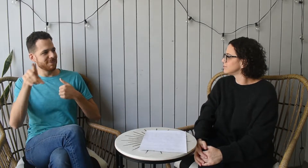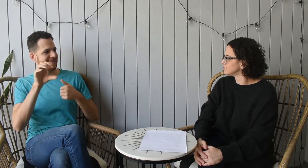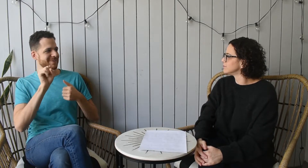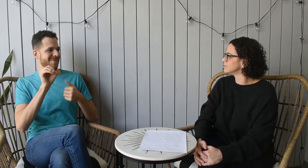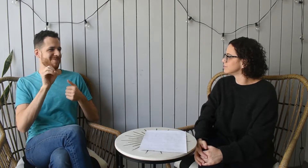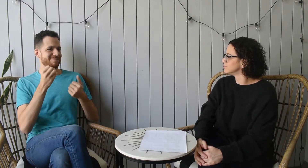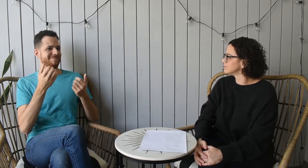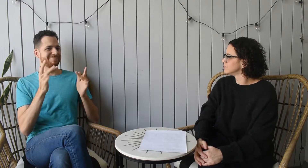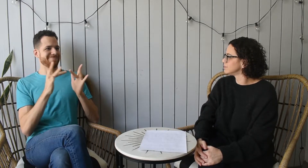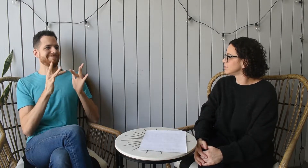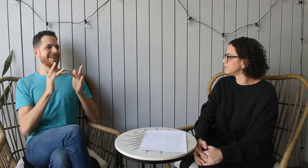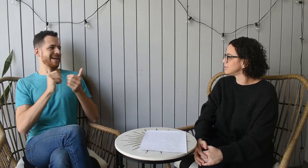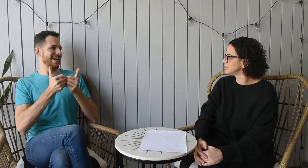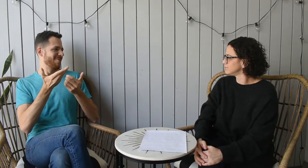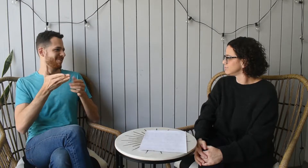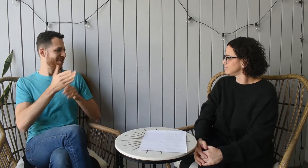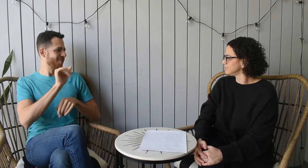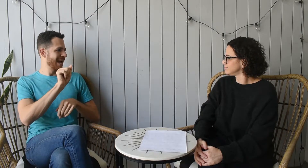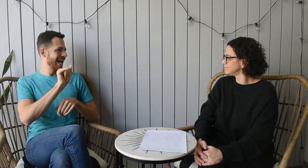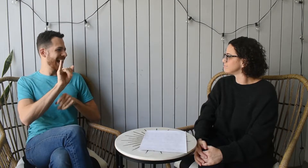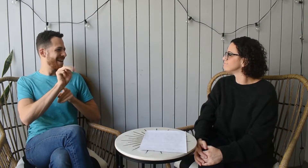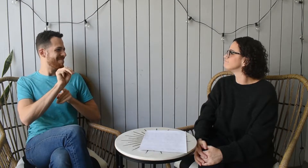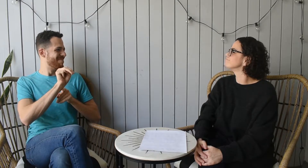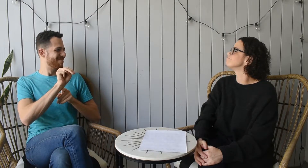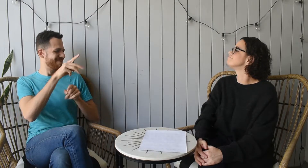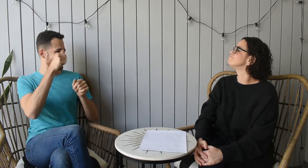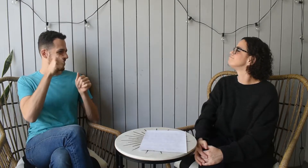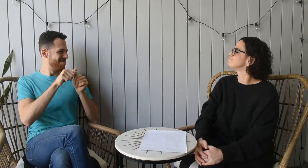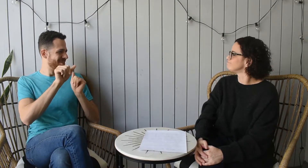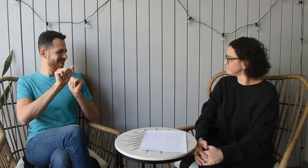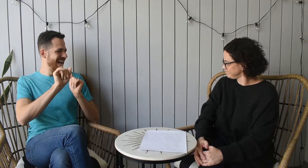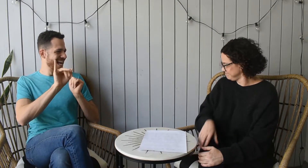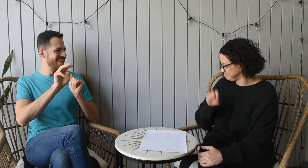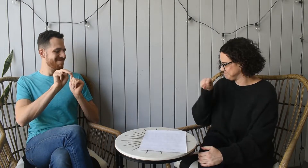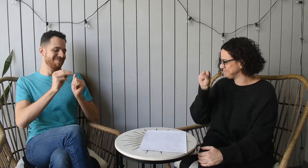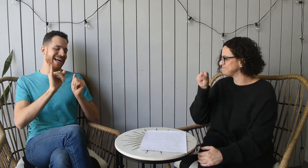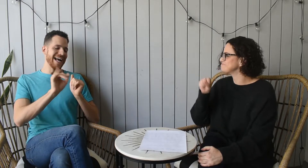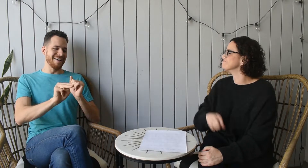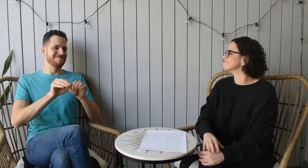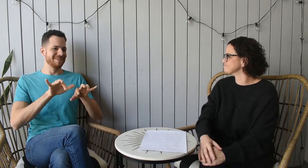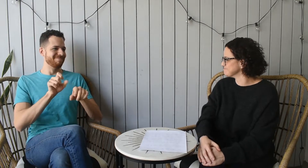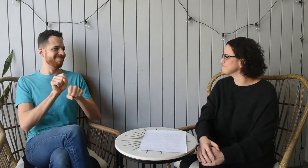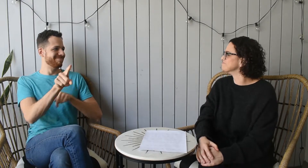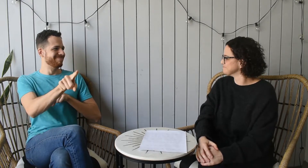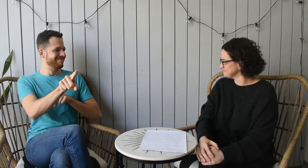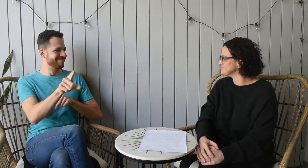I contacted them through AIM. You remember AIM? So, I shot them an IM.